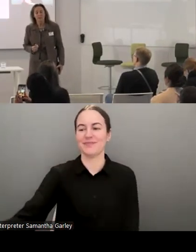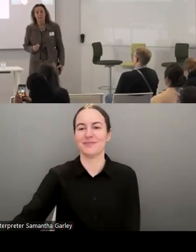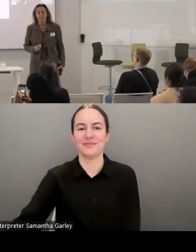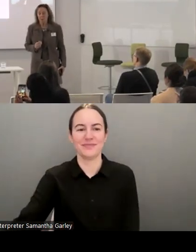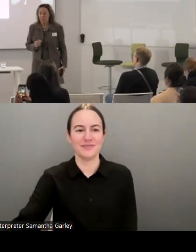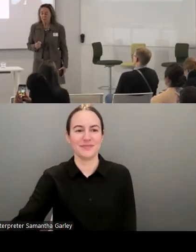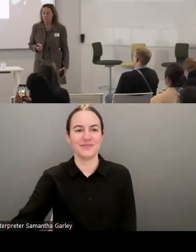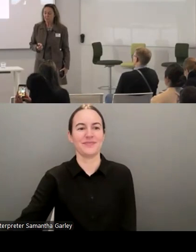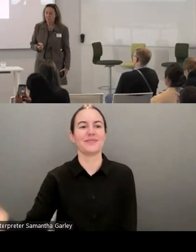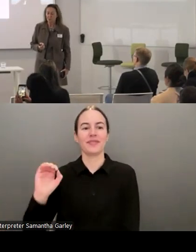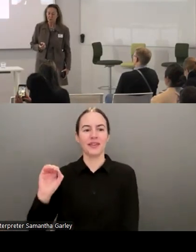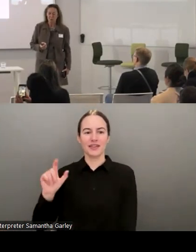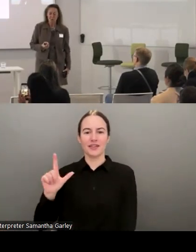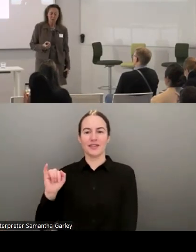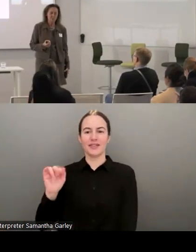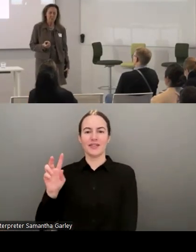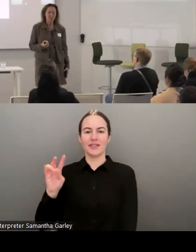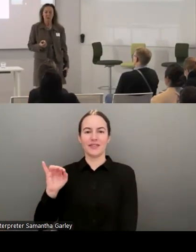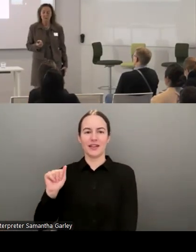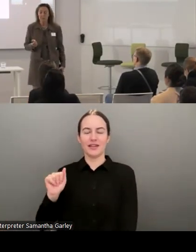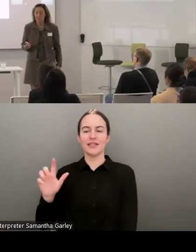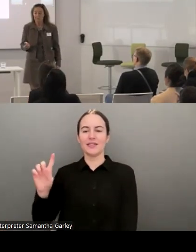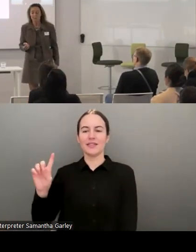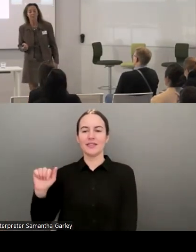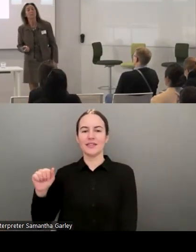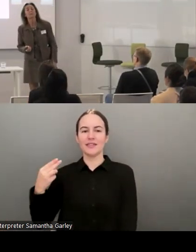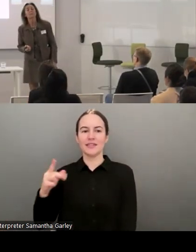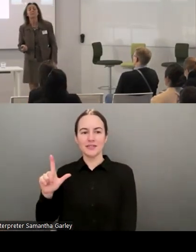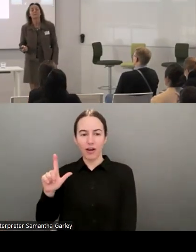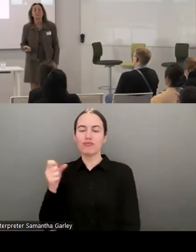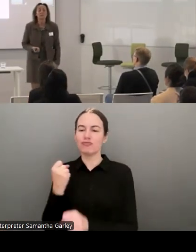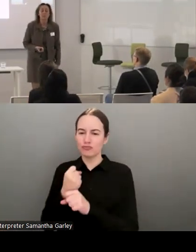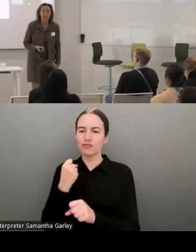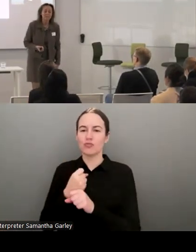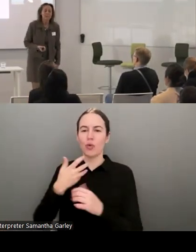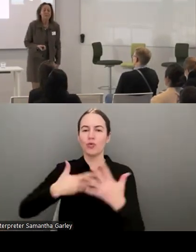who is also a sociological researcher. I can't say that I'm sorry, from the University of Copenhagen.